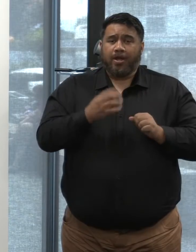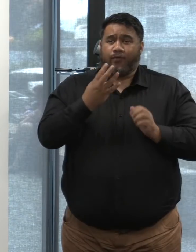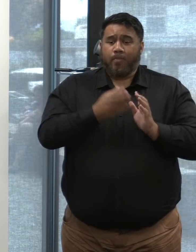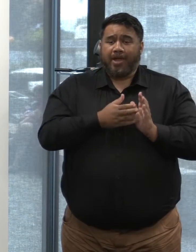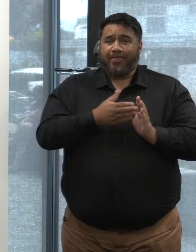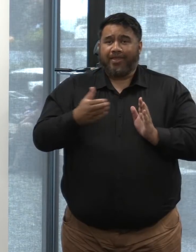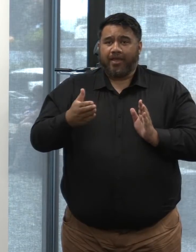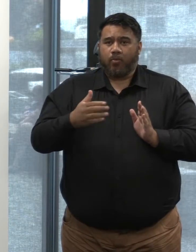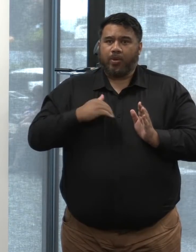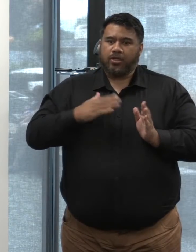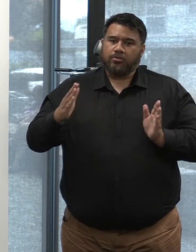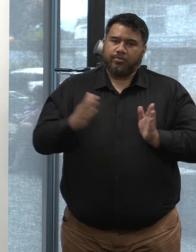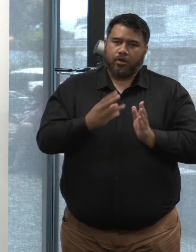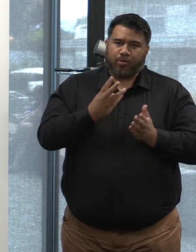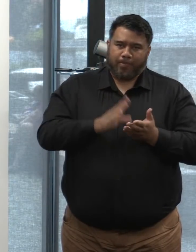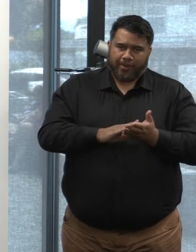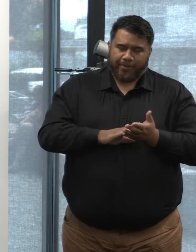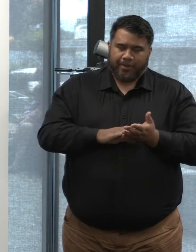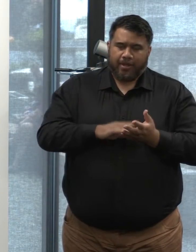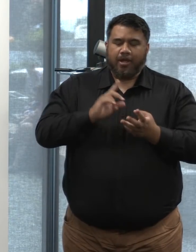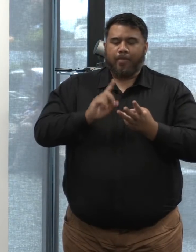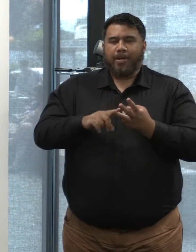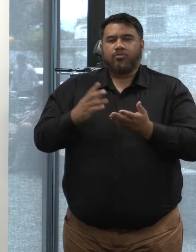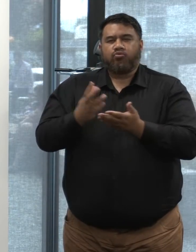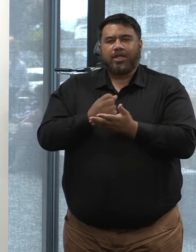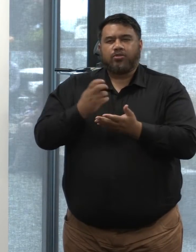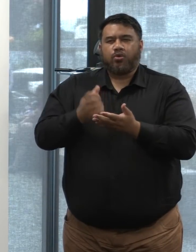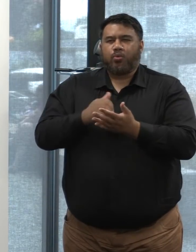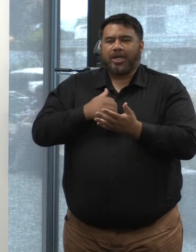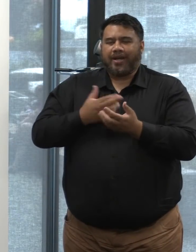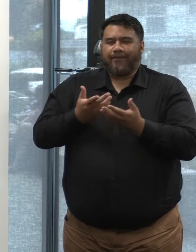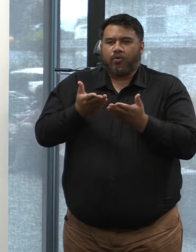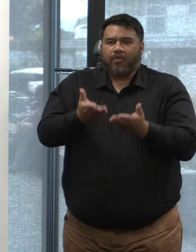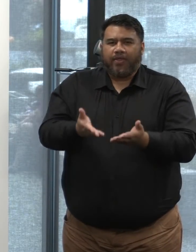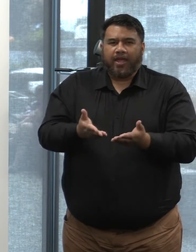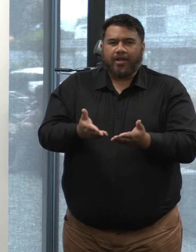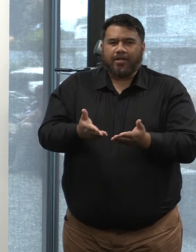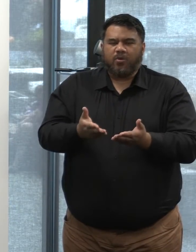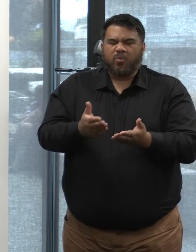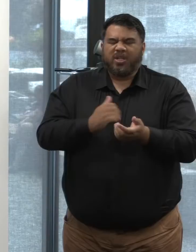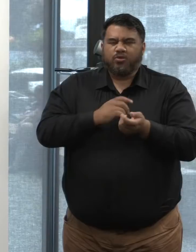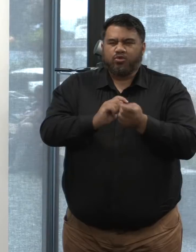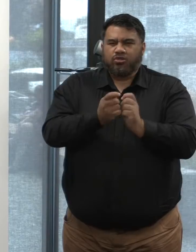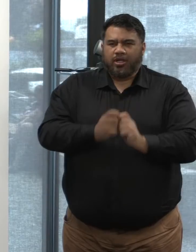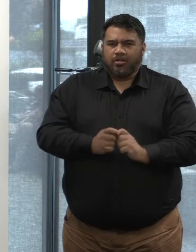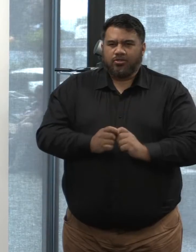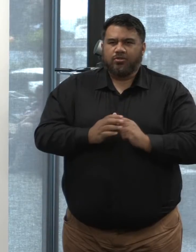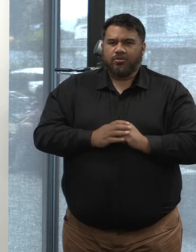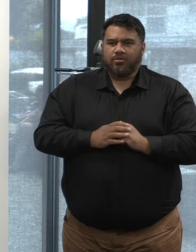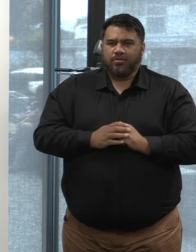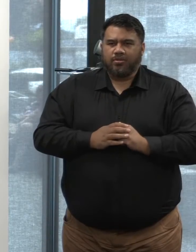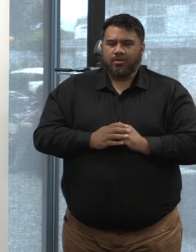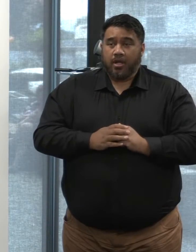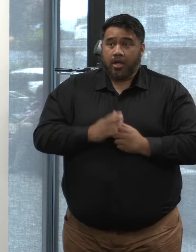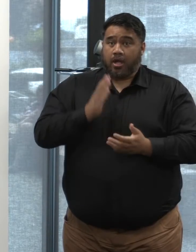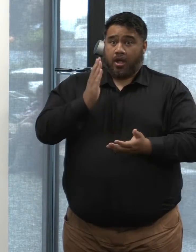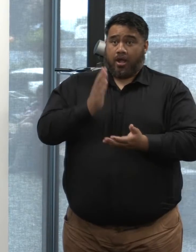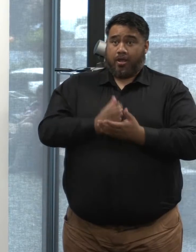Also at the same time making sure that alongside all the existing programs we have stood